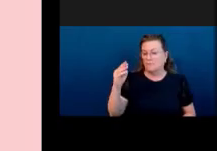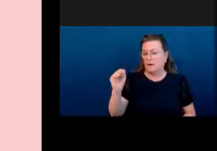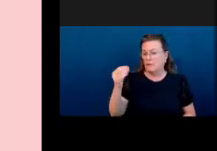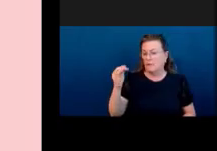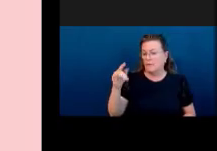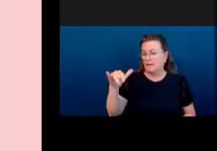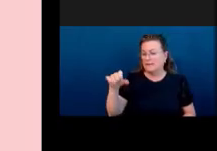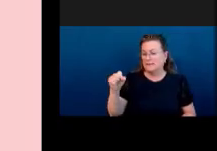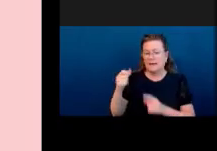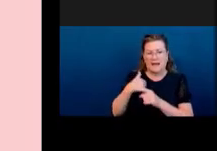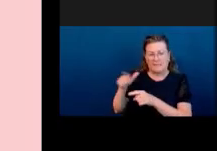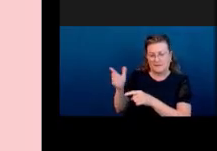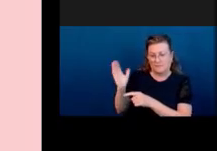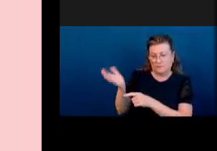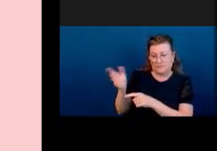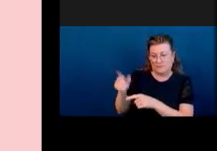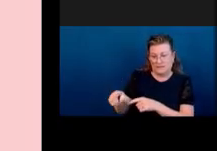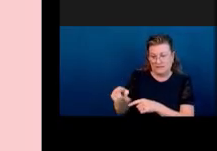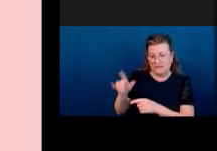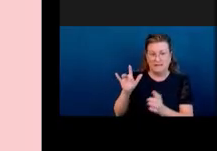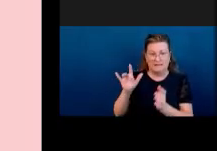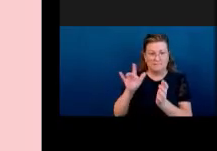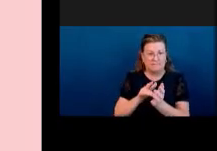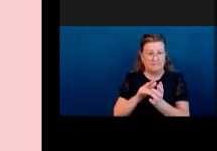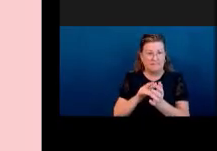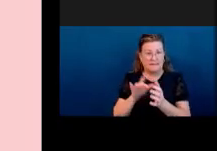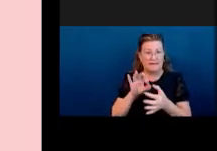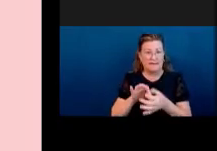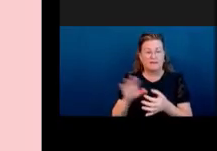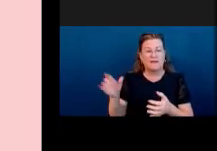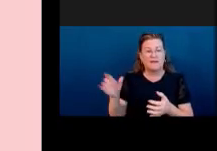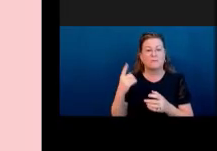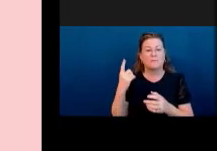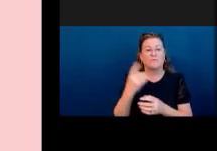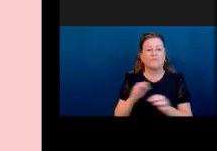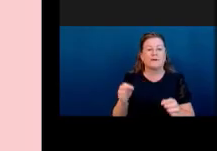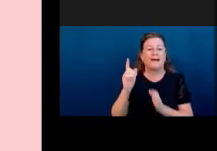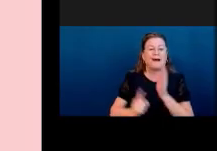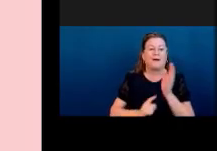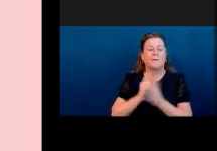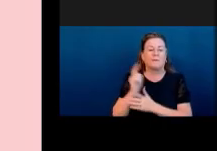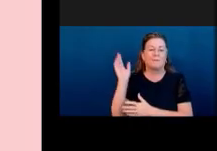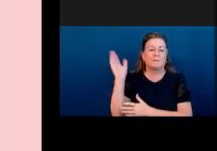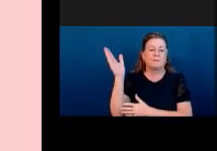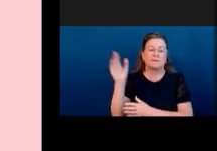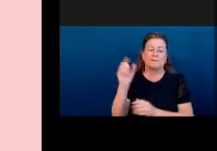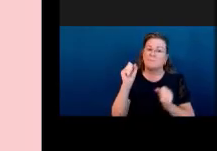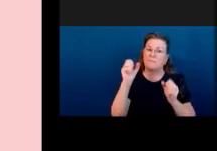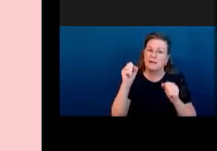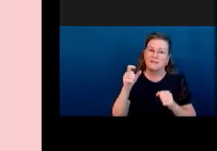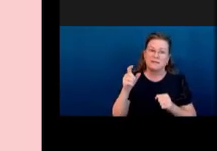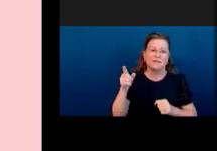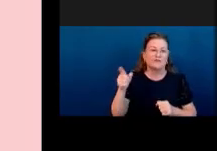presentation, and I if you go to the link, she has a free hour presentation. It's amazing. She is fantastic. She's out of New